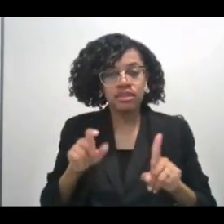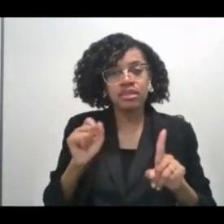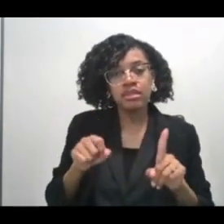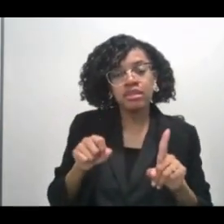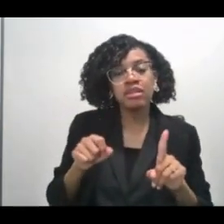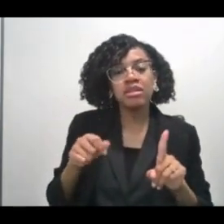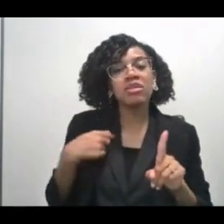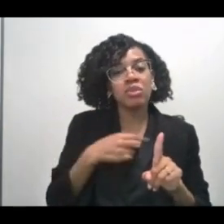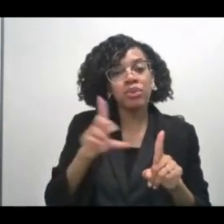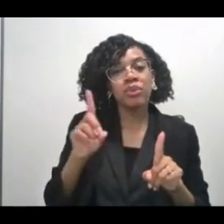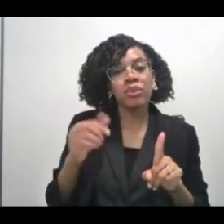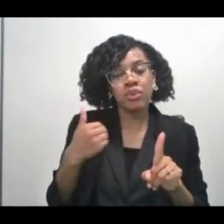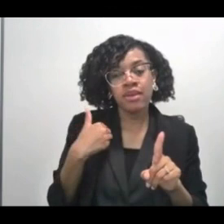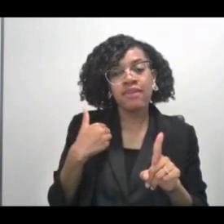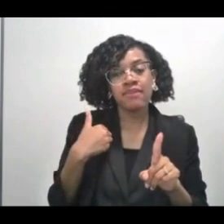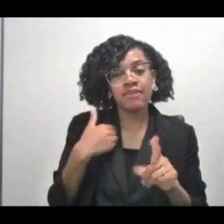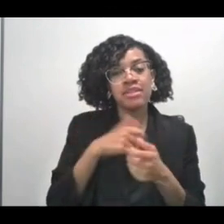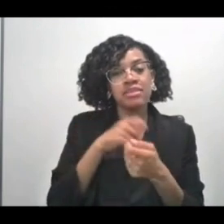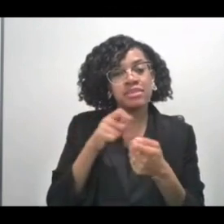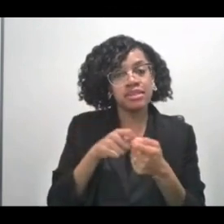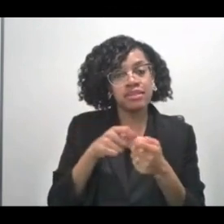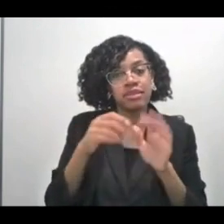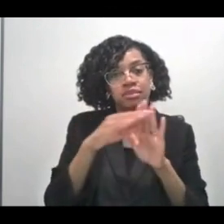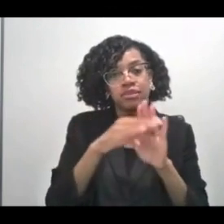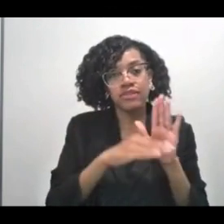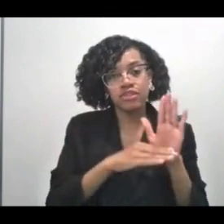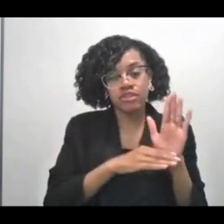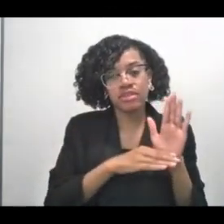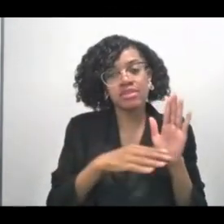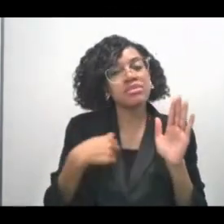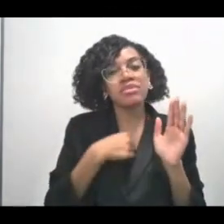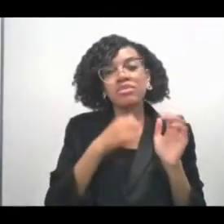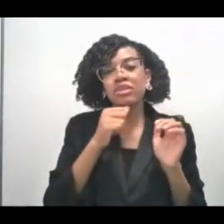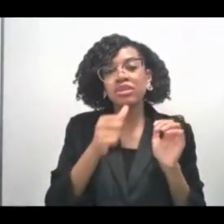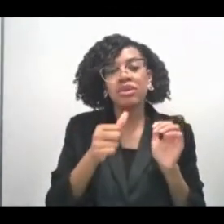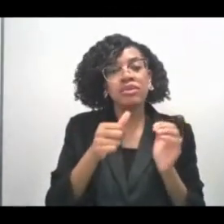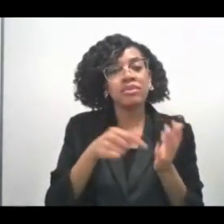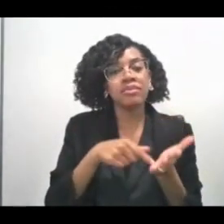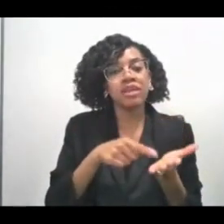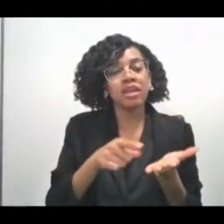we do not pay for infrastructure act actual building and